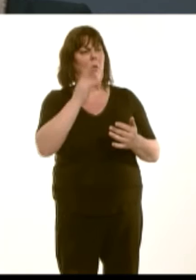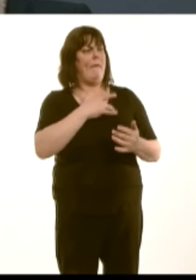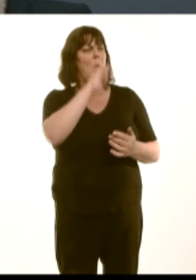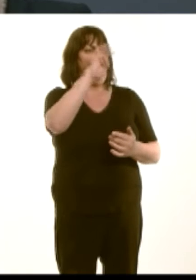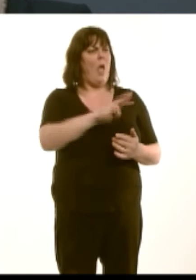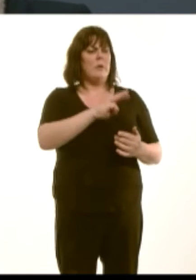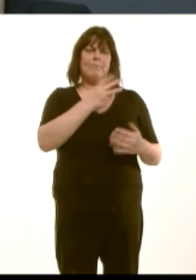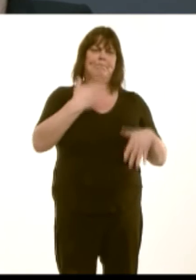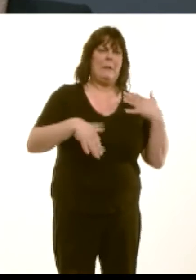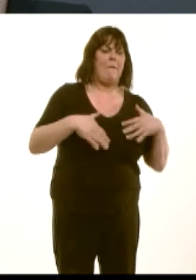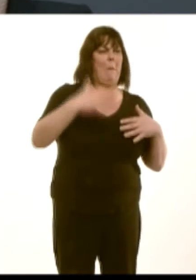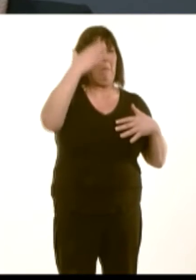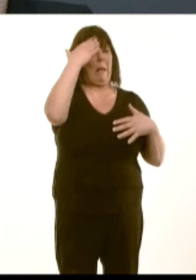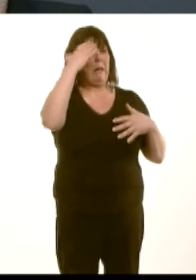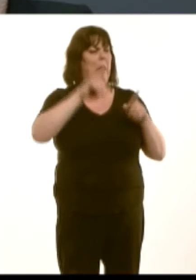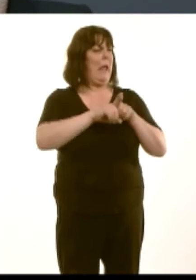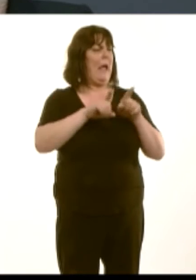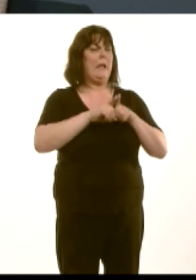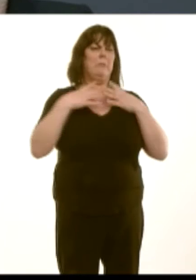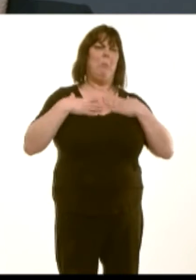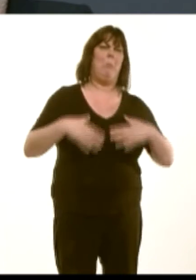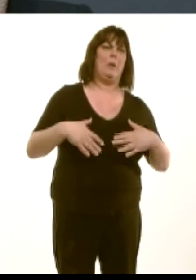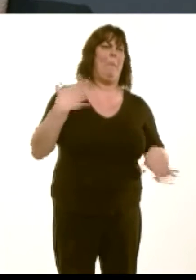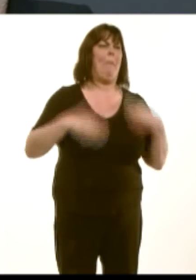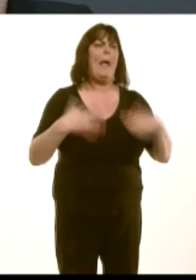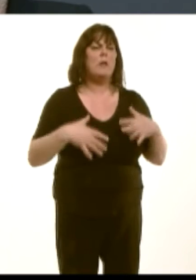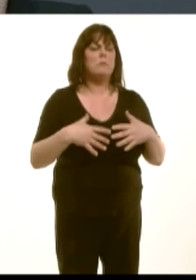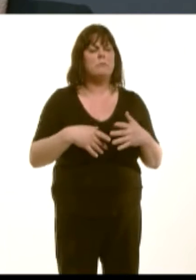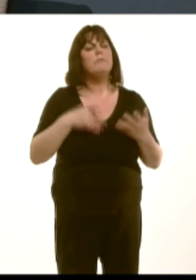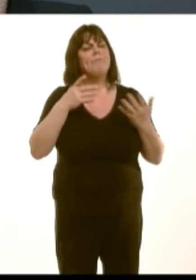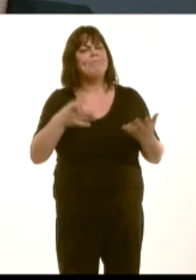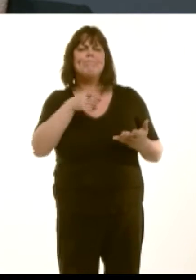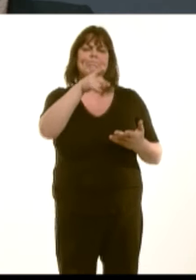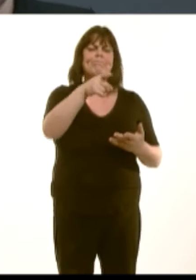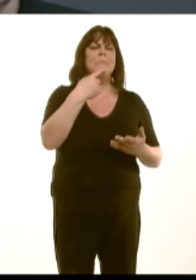Now, your Government has responded by saying that you would encourage people to work with